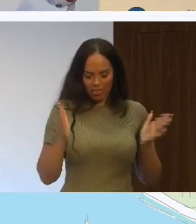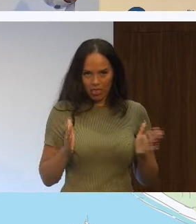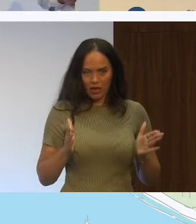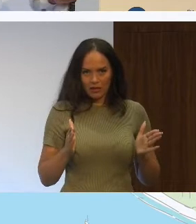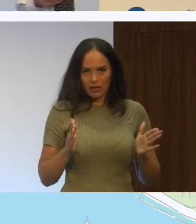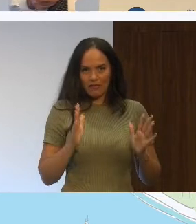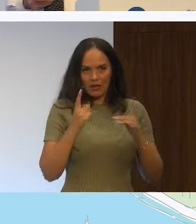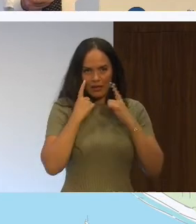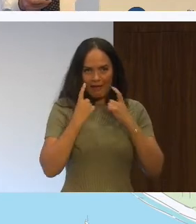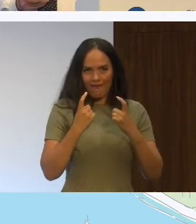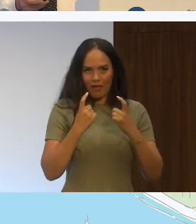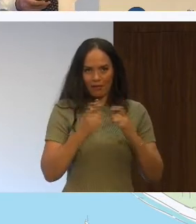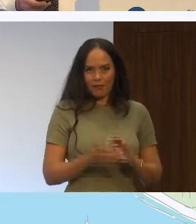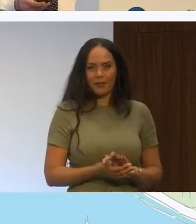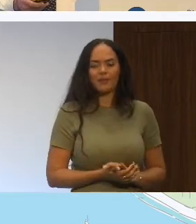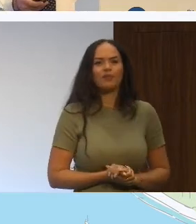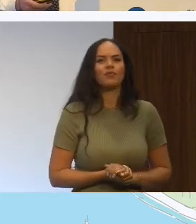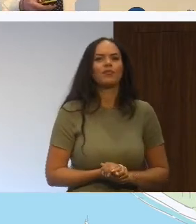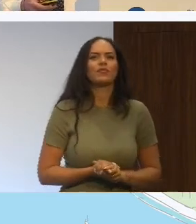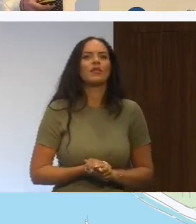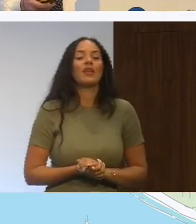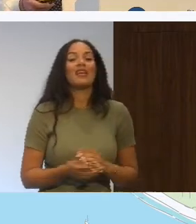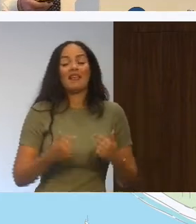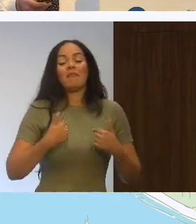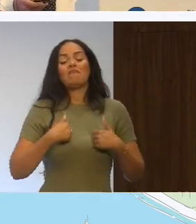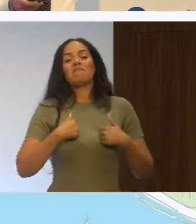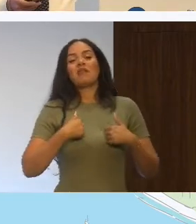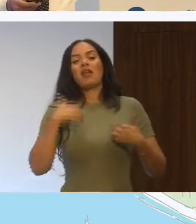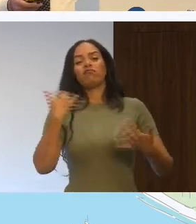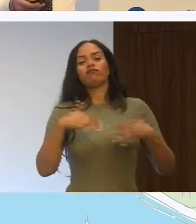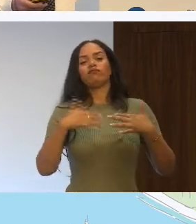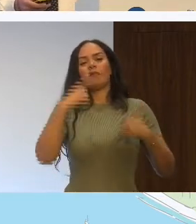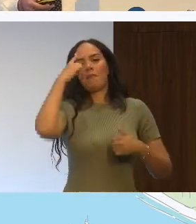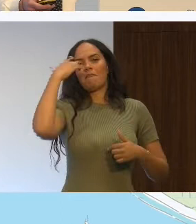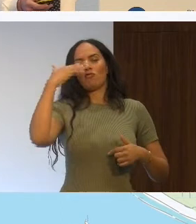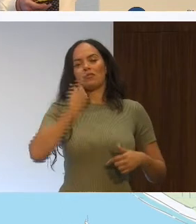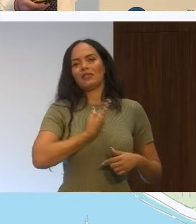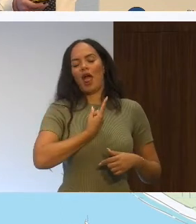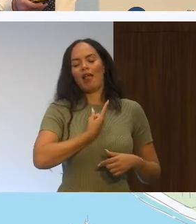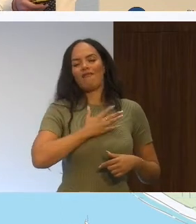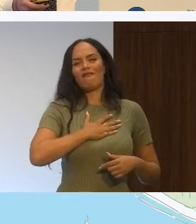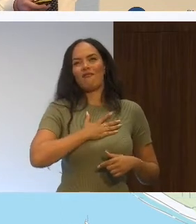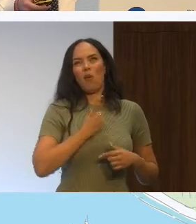I think one of the main problems being a migraine sufferer myself is if someone said to me, right, okay